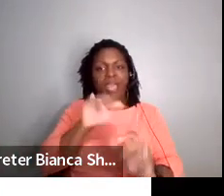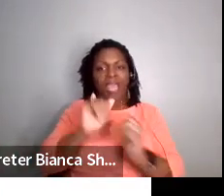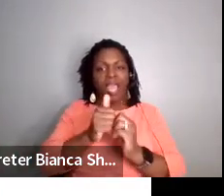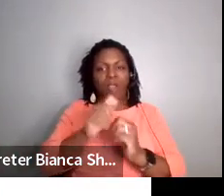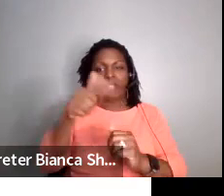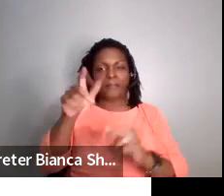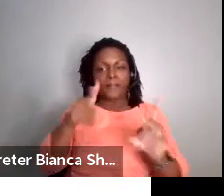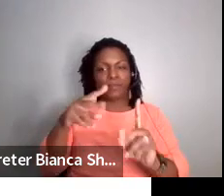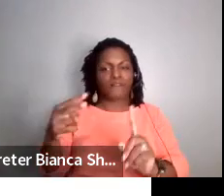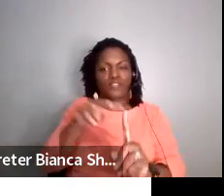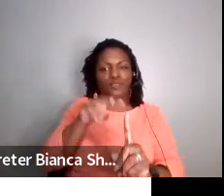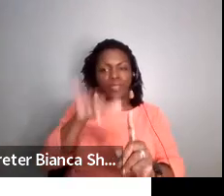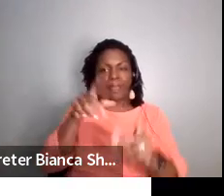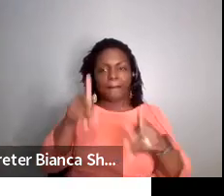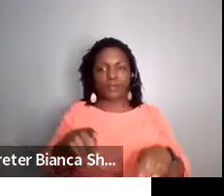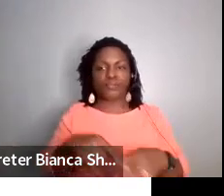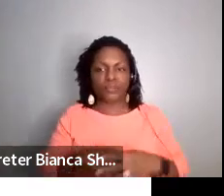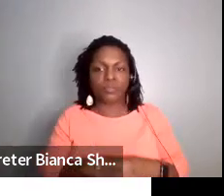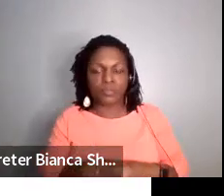Now Klomed has brought in more distinctions.